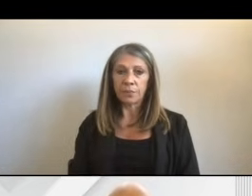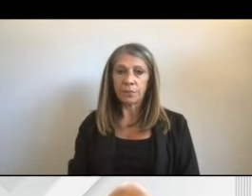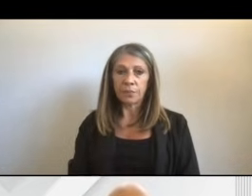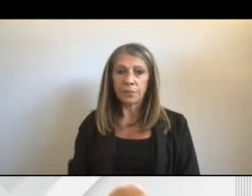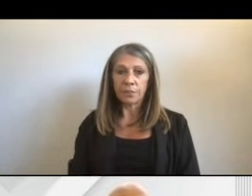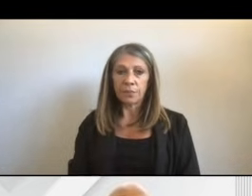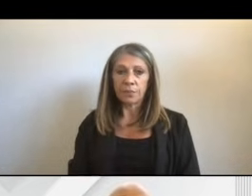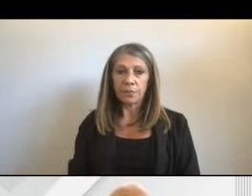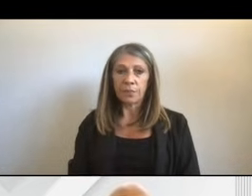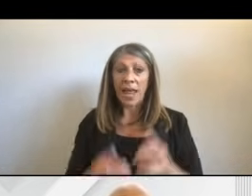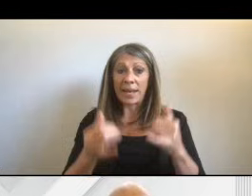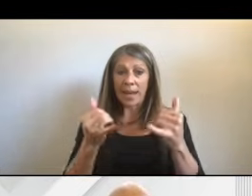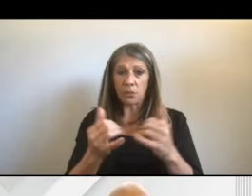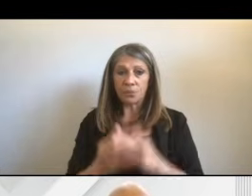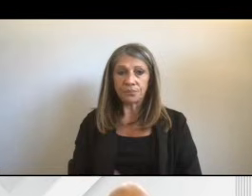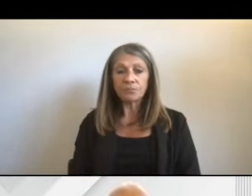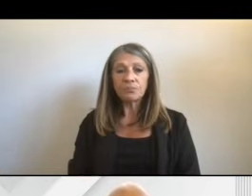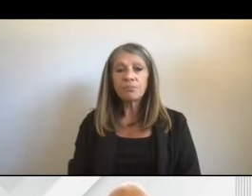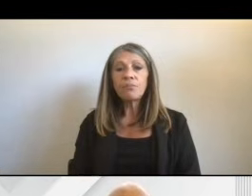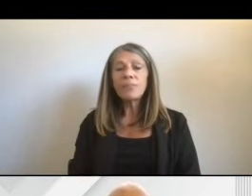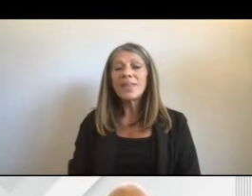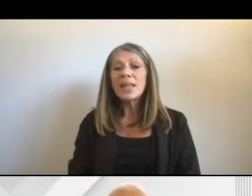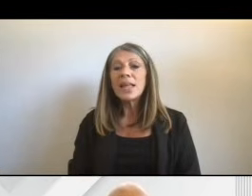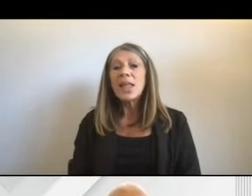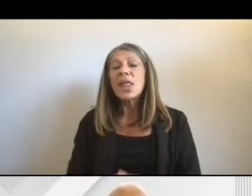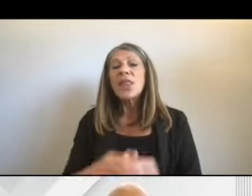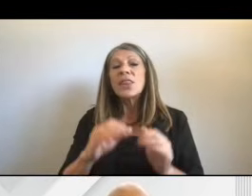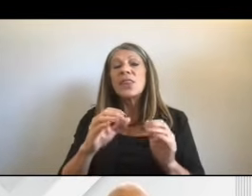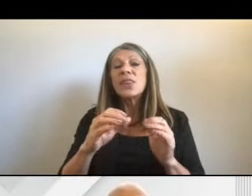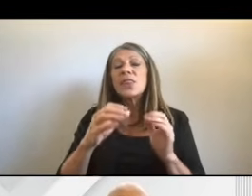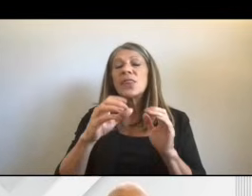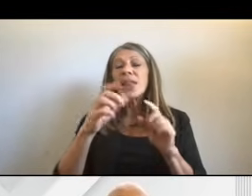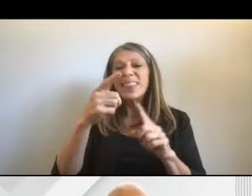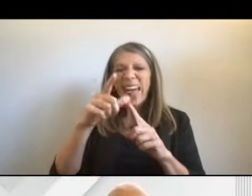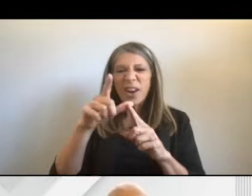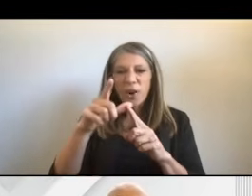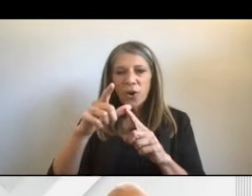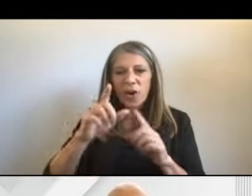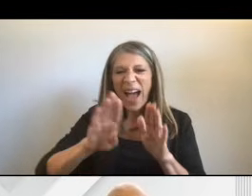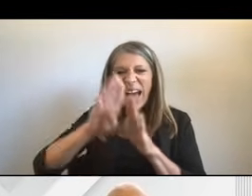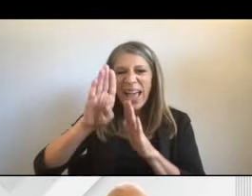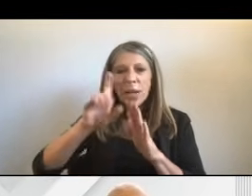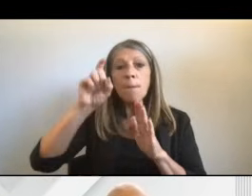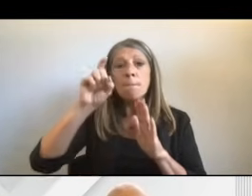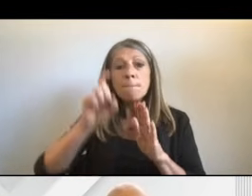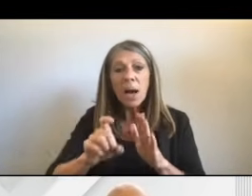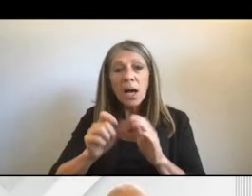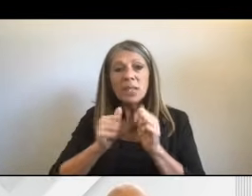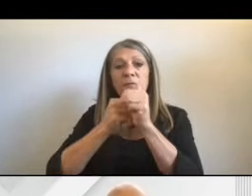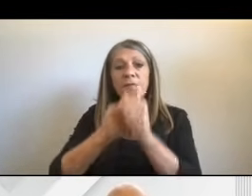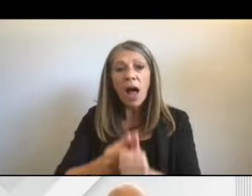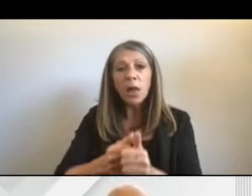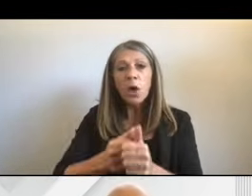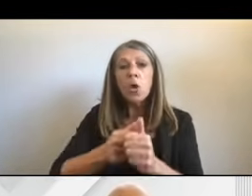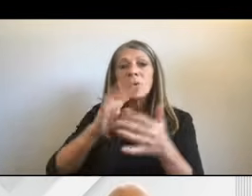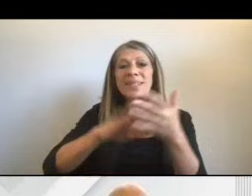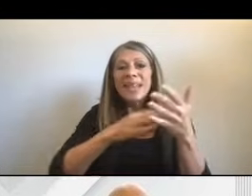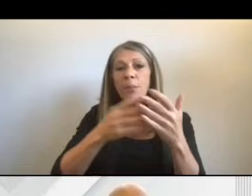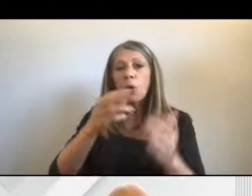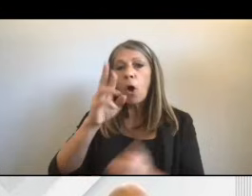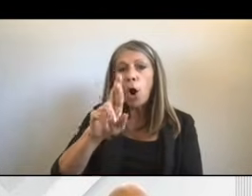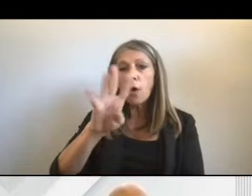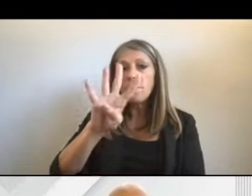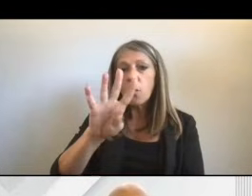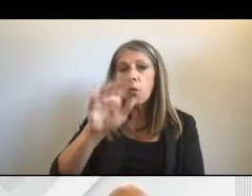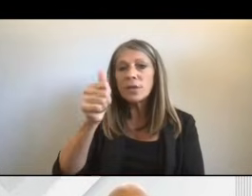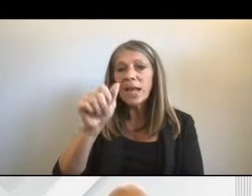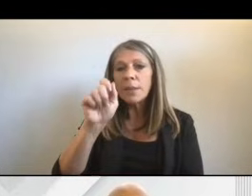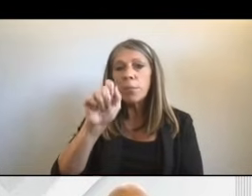Now, character height: the minimum character height must comply with table R410.6; viewing distance must be